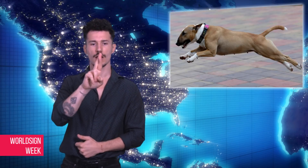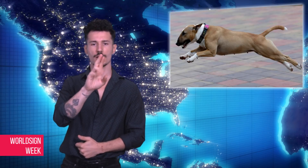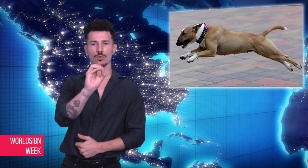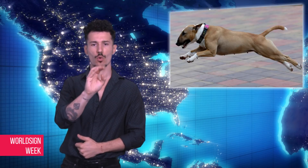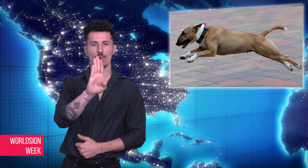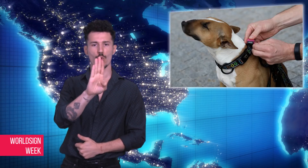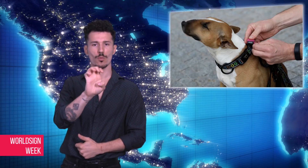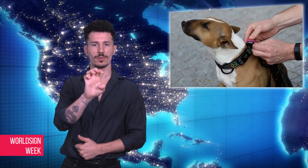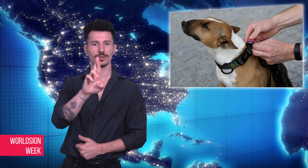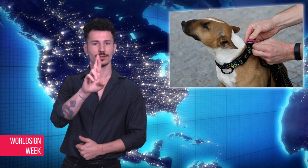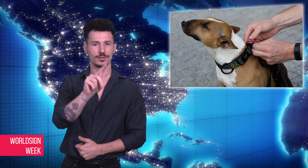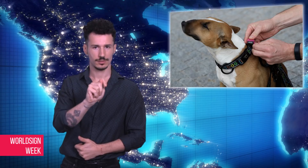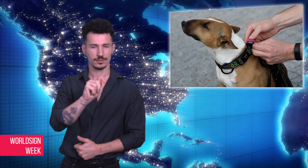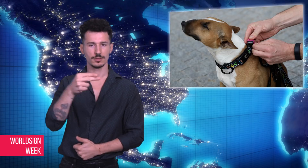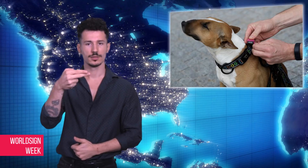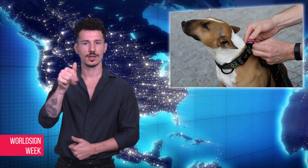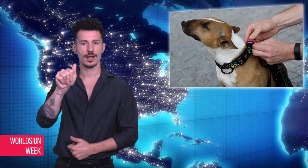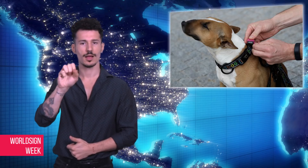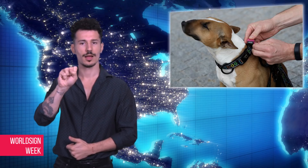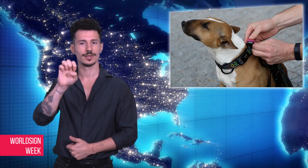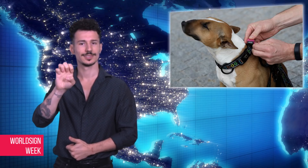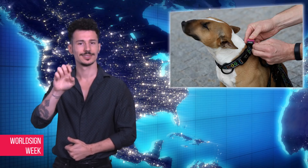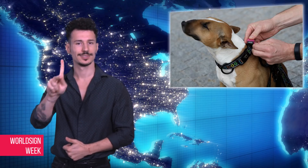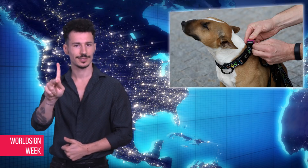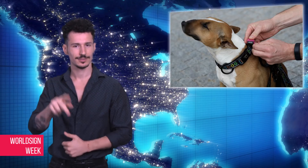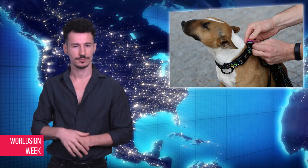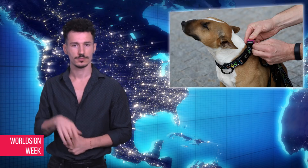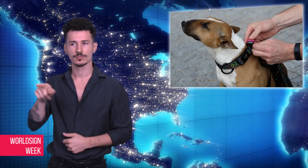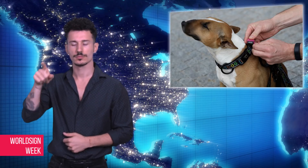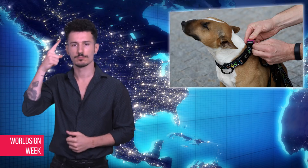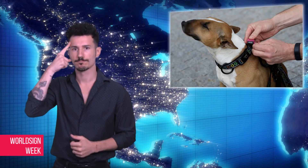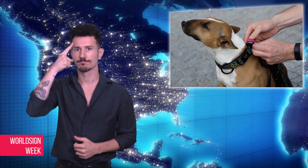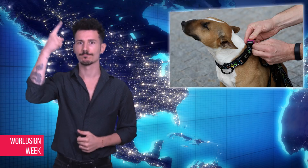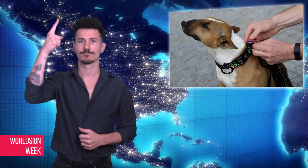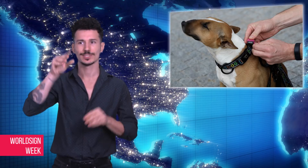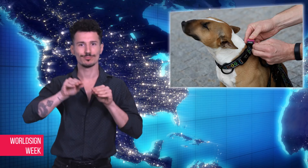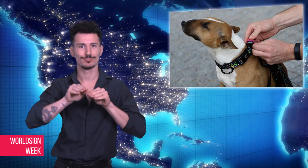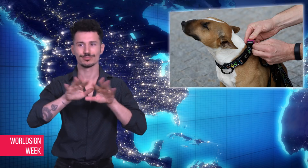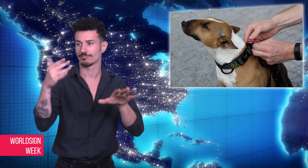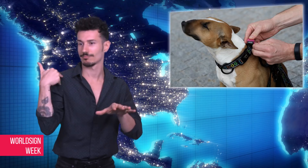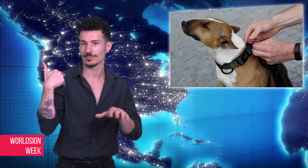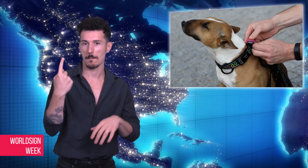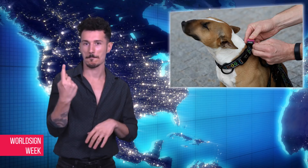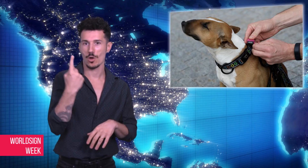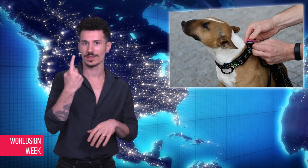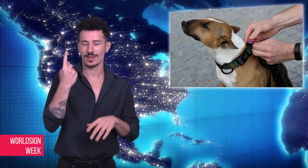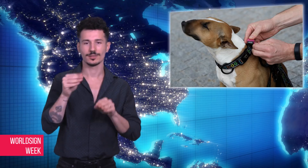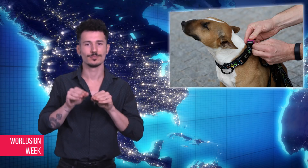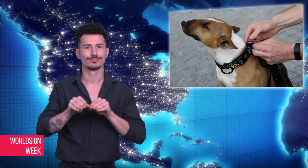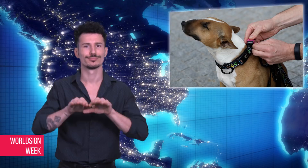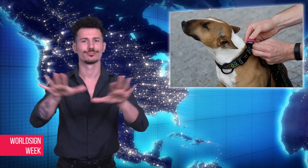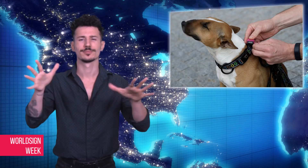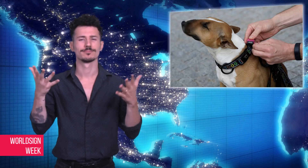businessman Robert Hasek, launched a new fitness tracker for dogs on